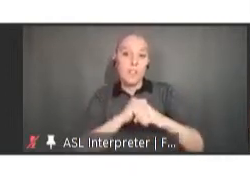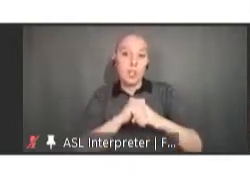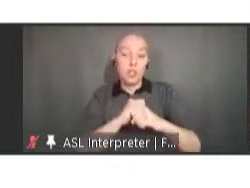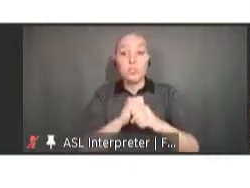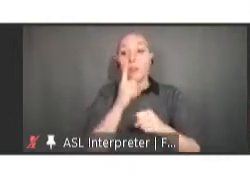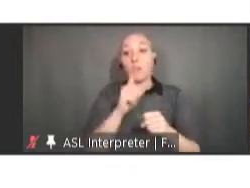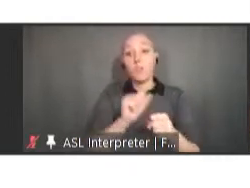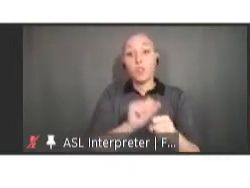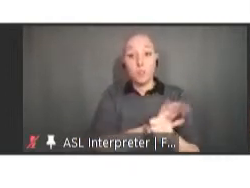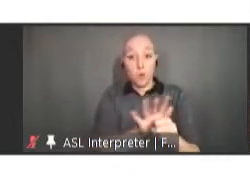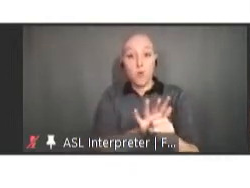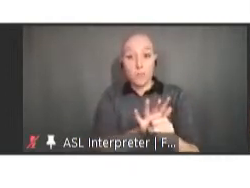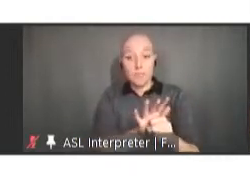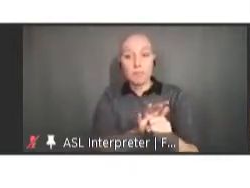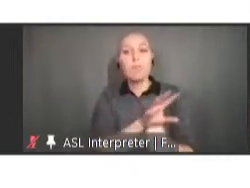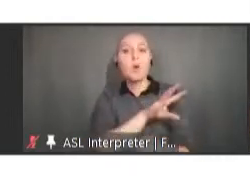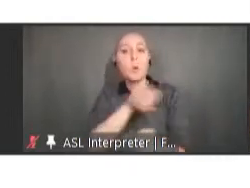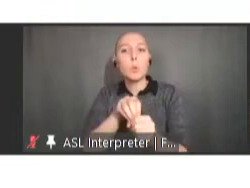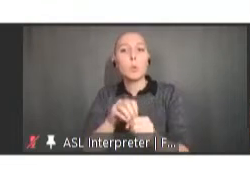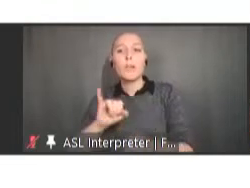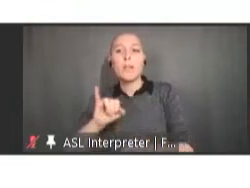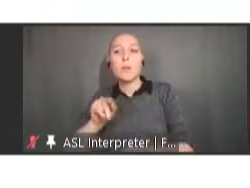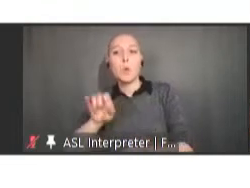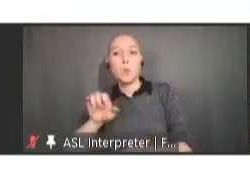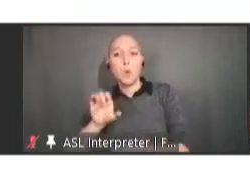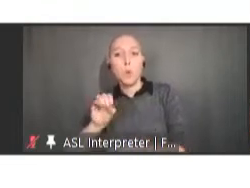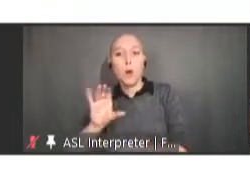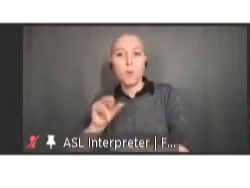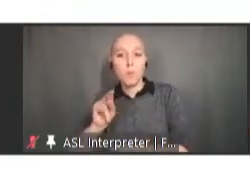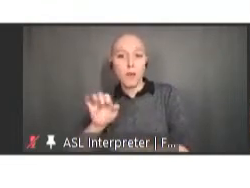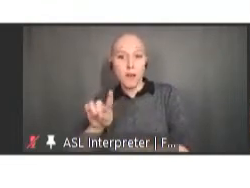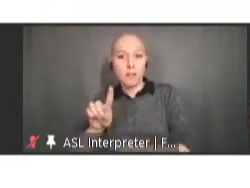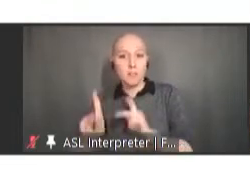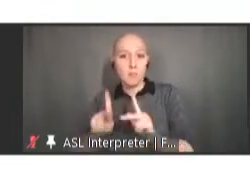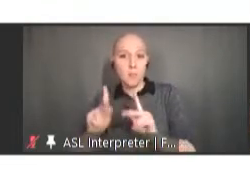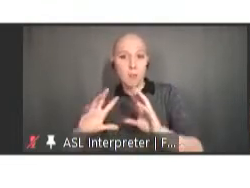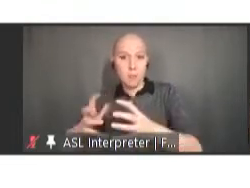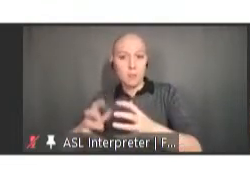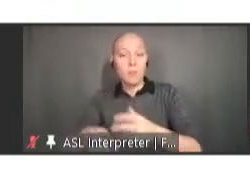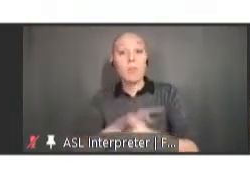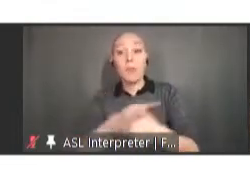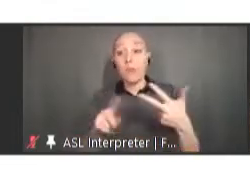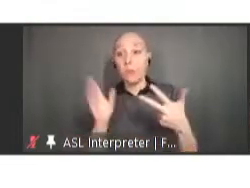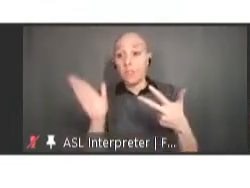including the immunecompromised. Our three speakers include Dr. Samantha Finstad from the